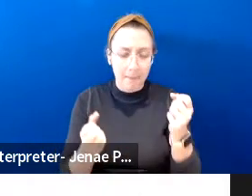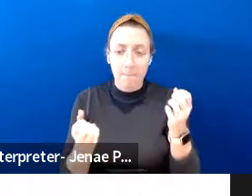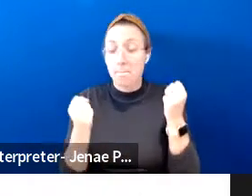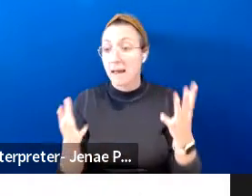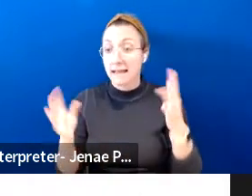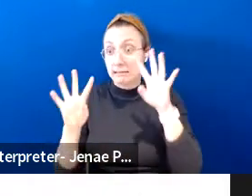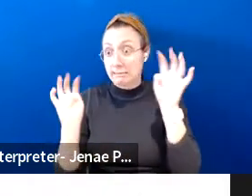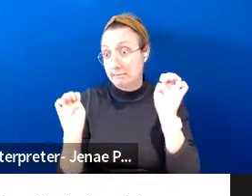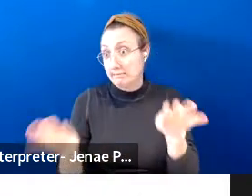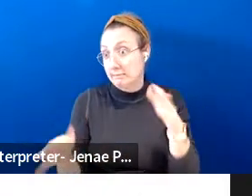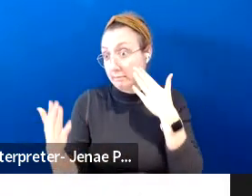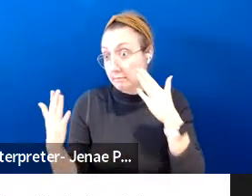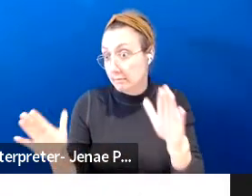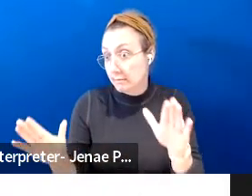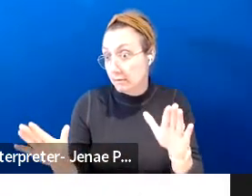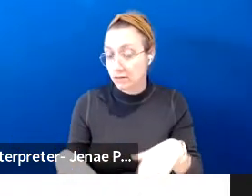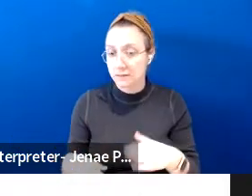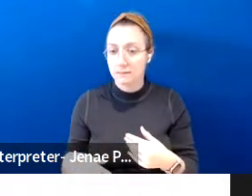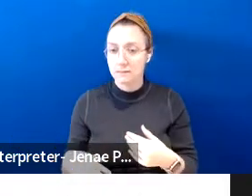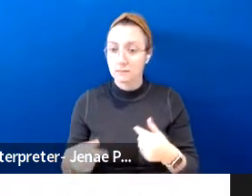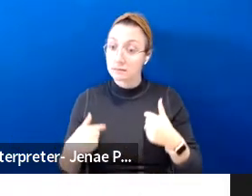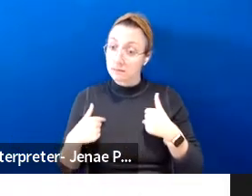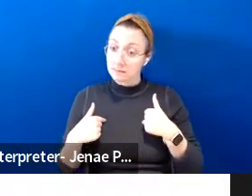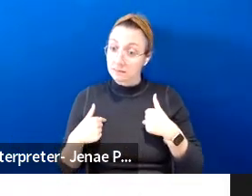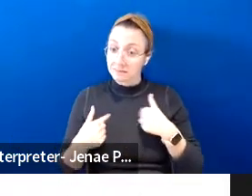So as the academic that I am, I started researching Hope,